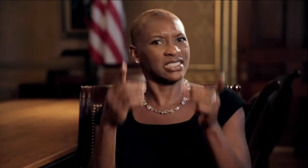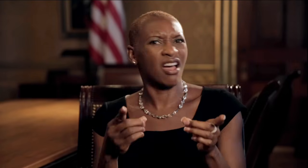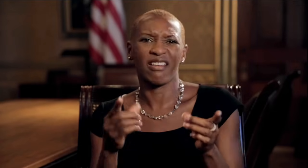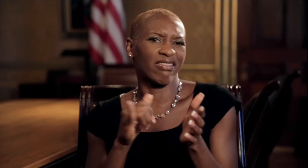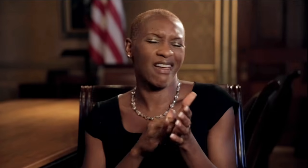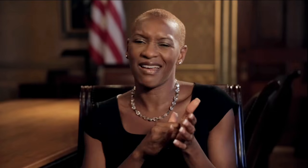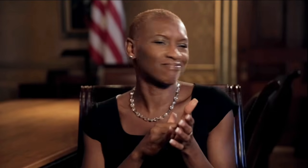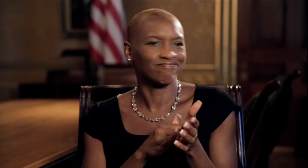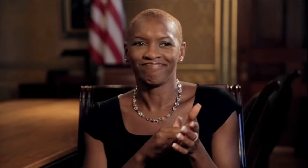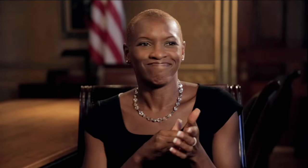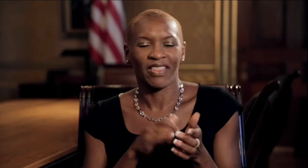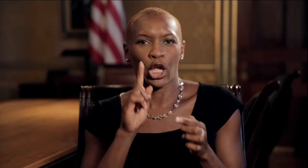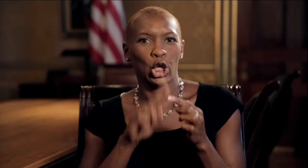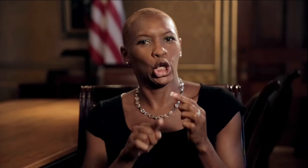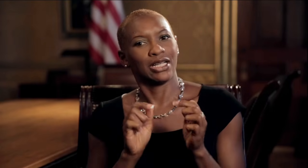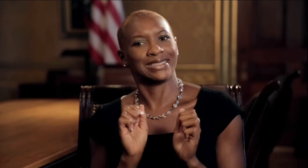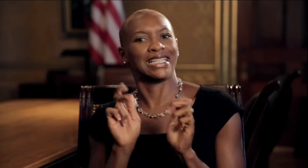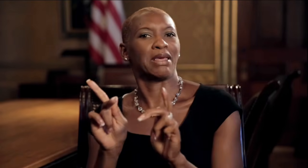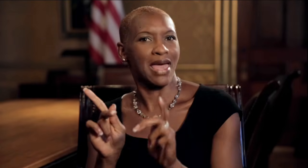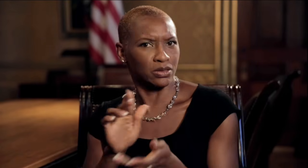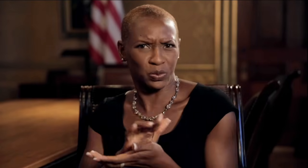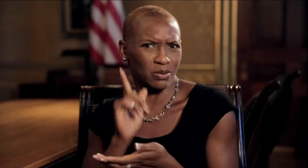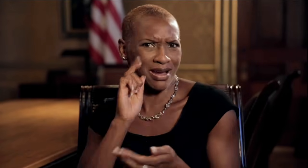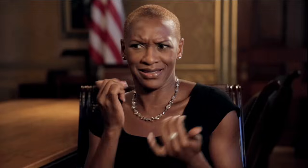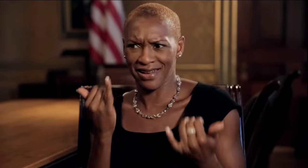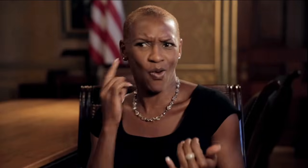decided they couldn't send me back to school because